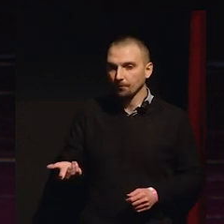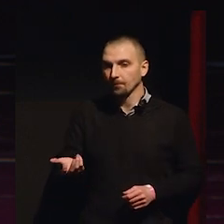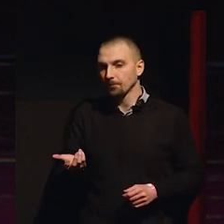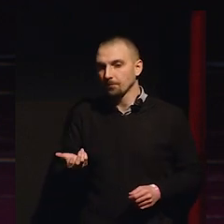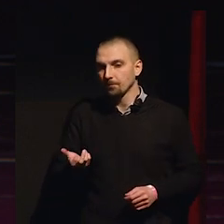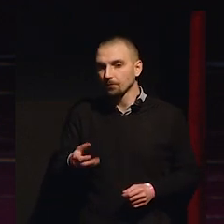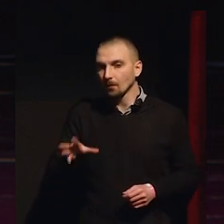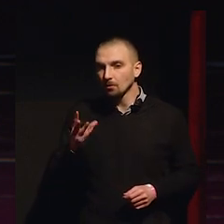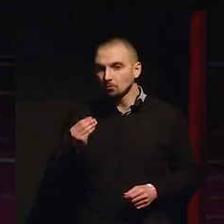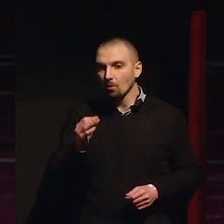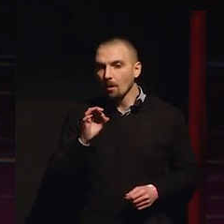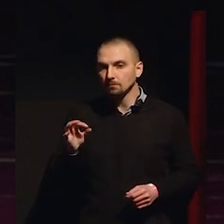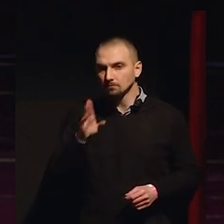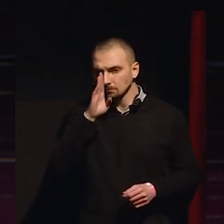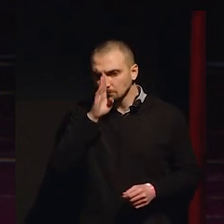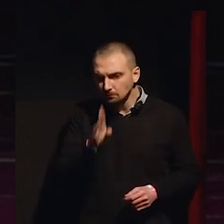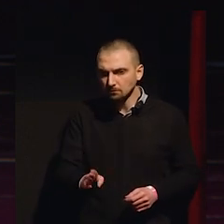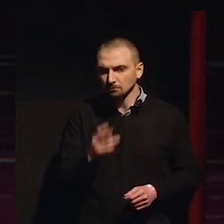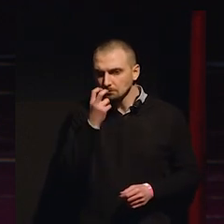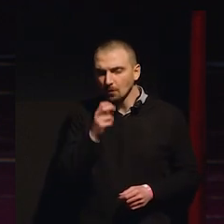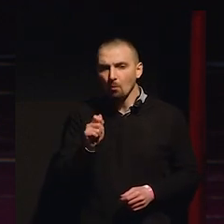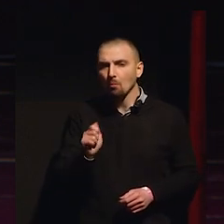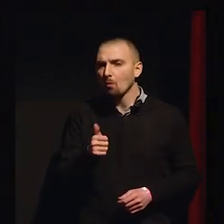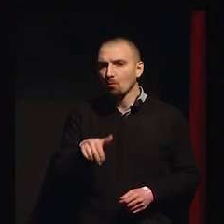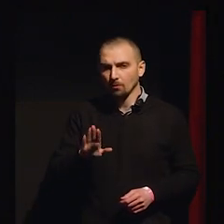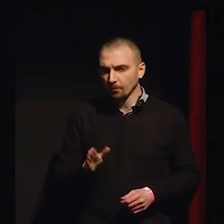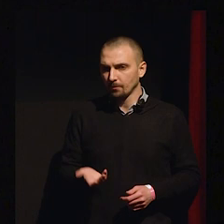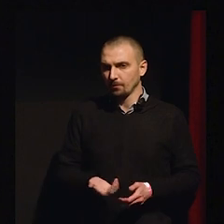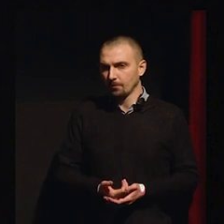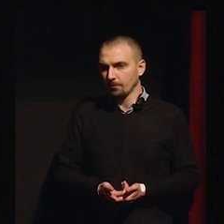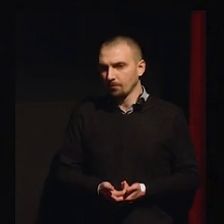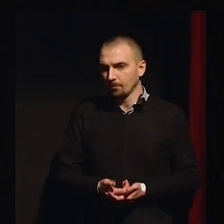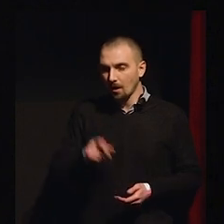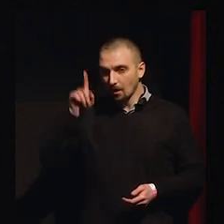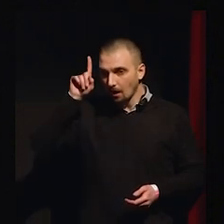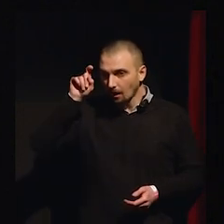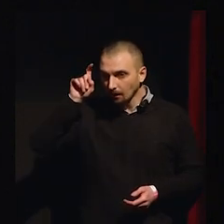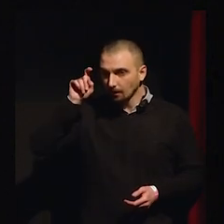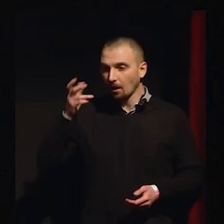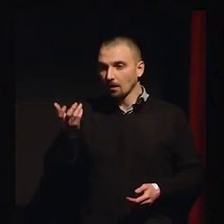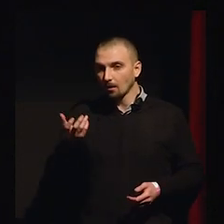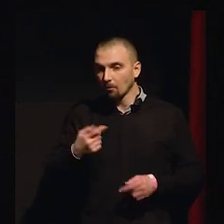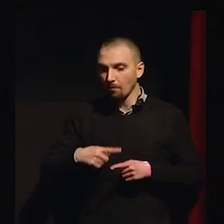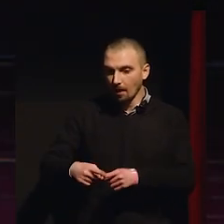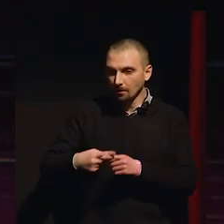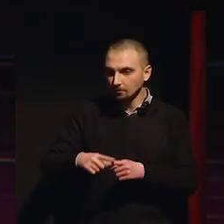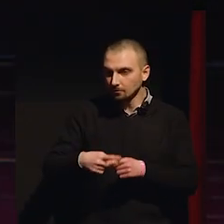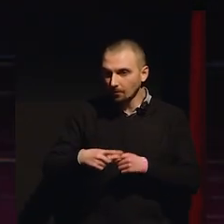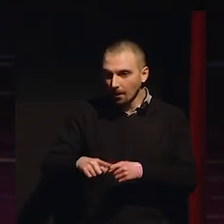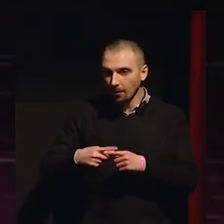It doesn’t always have to be very academic. Two heads are better than one, it grows by sharing.